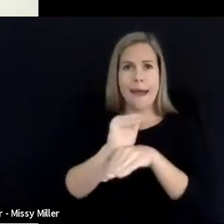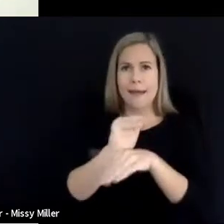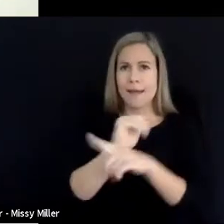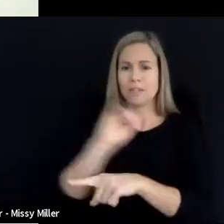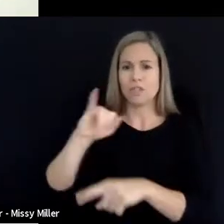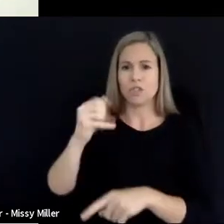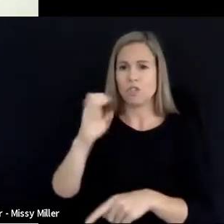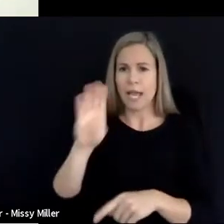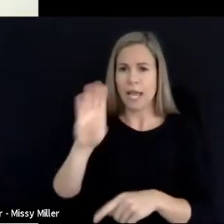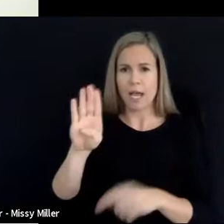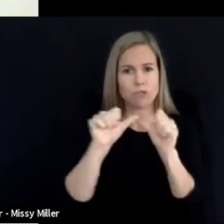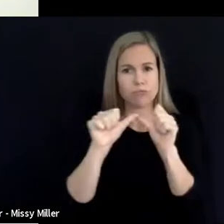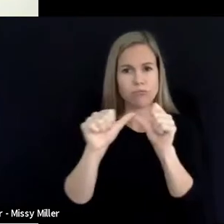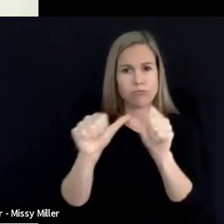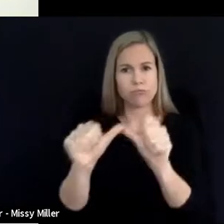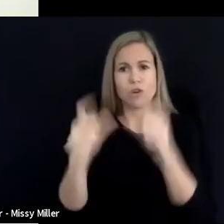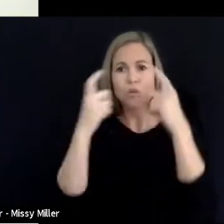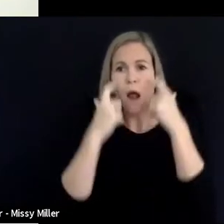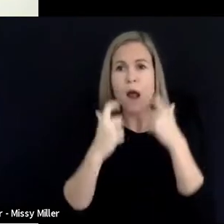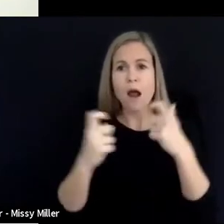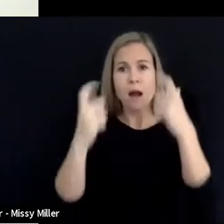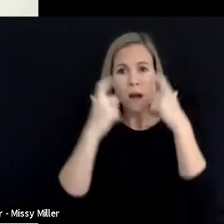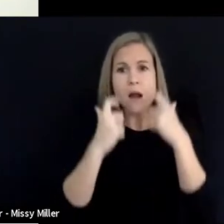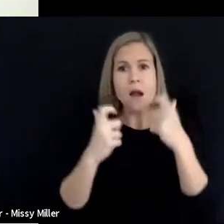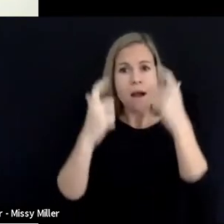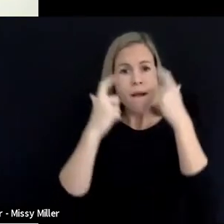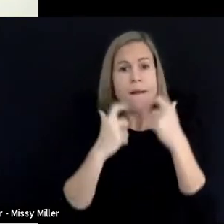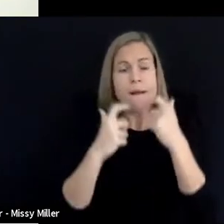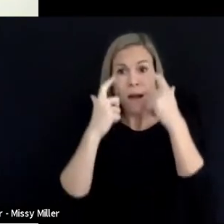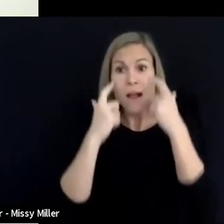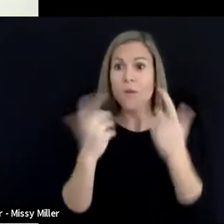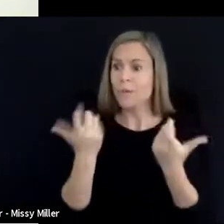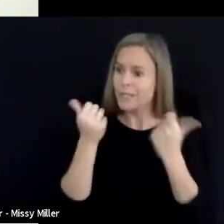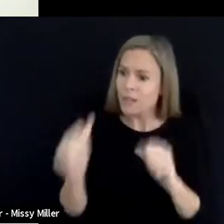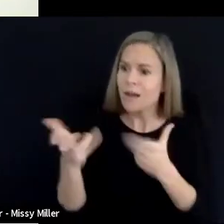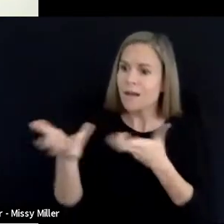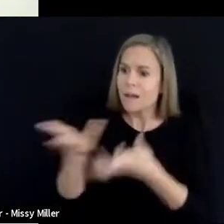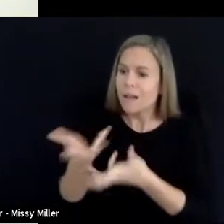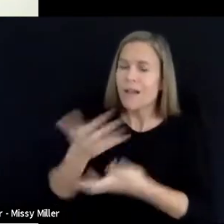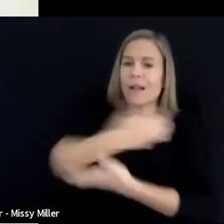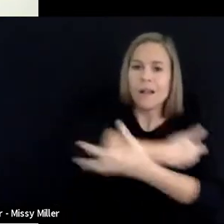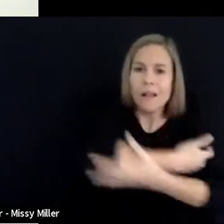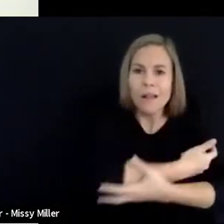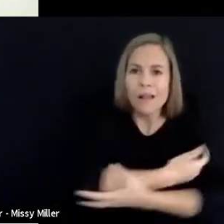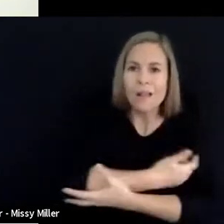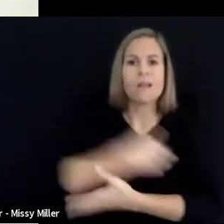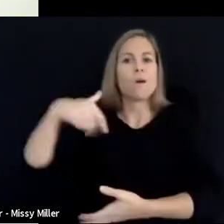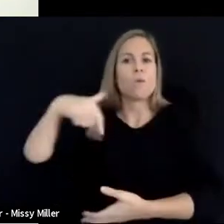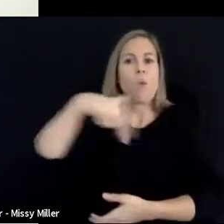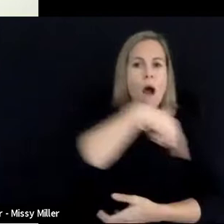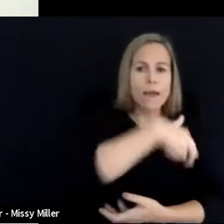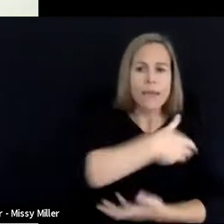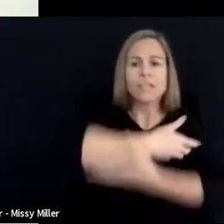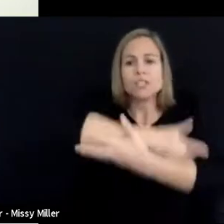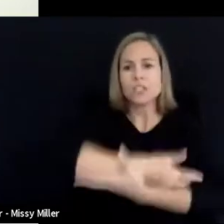in terms of age. And we were doing everything we could think of, walking with him, shaking him, burping him,